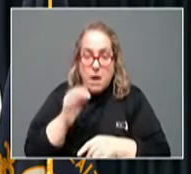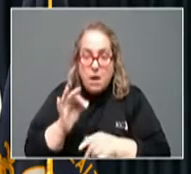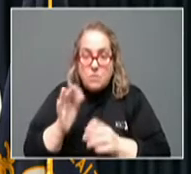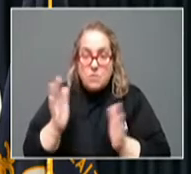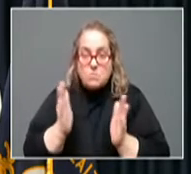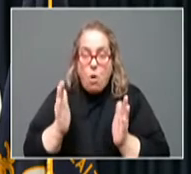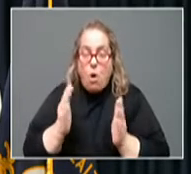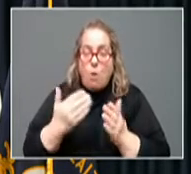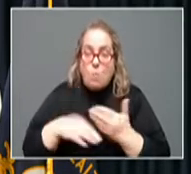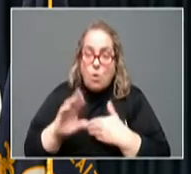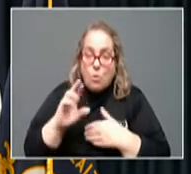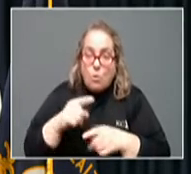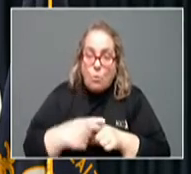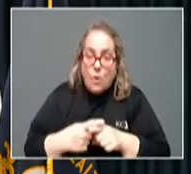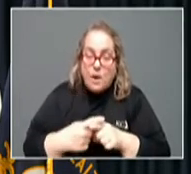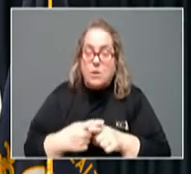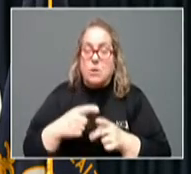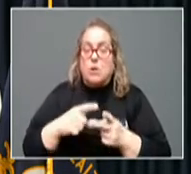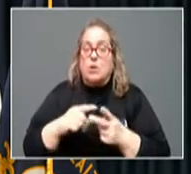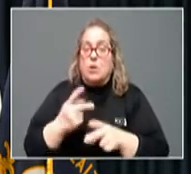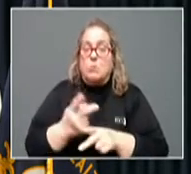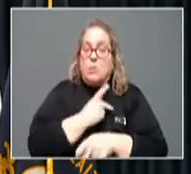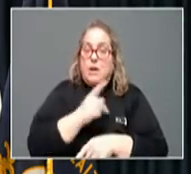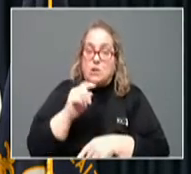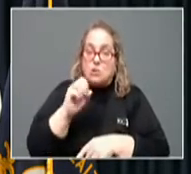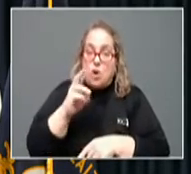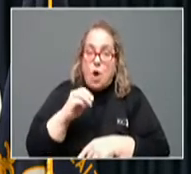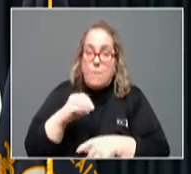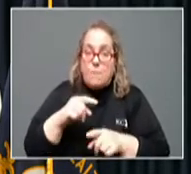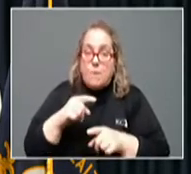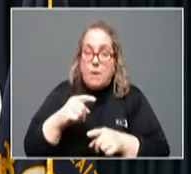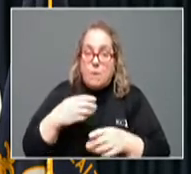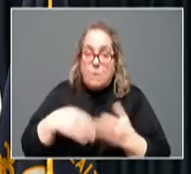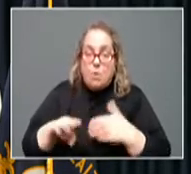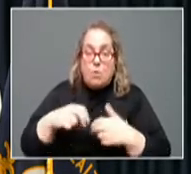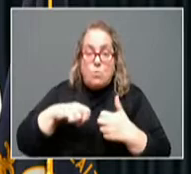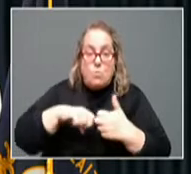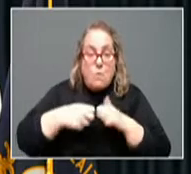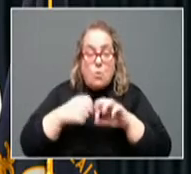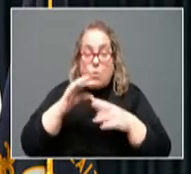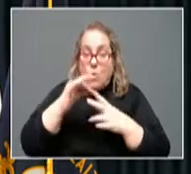preterm birth problems whether you were vaccinated or not, meaning that vaccine